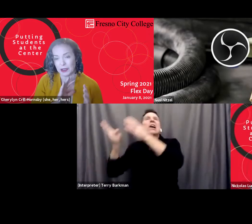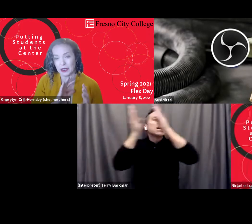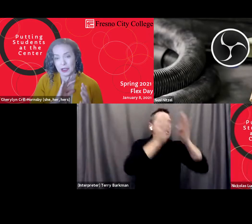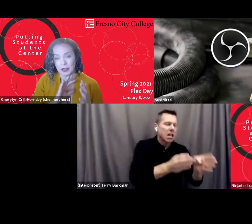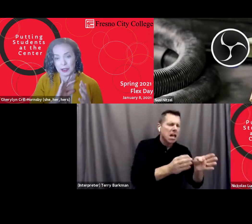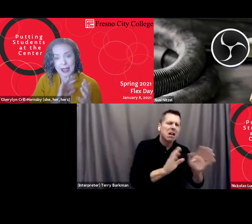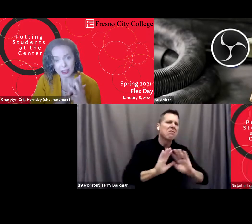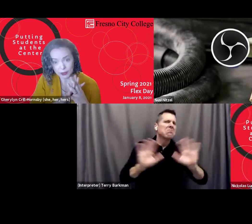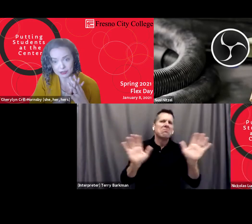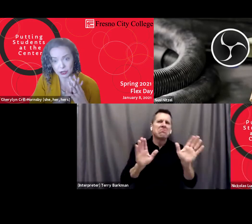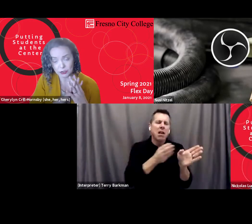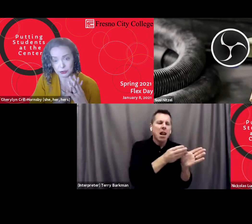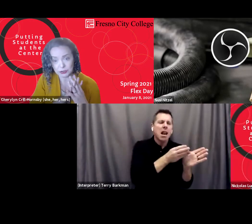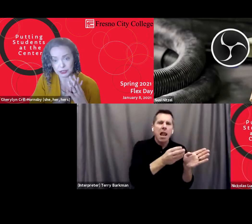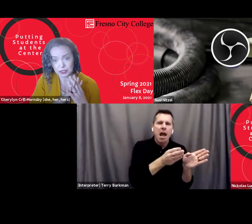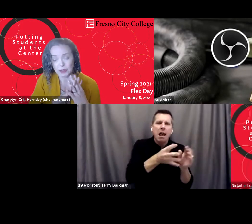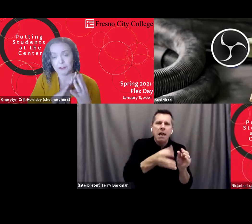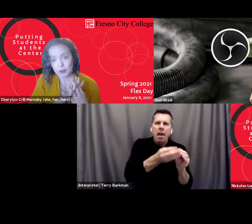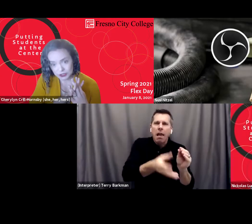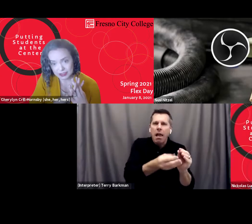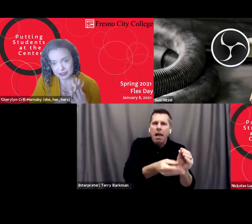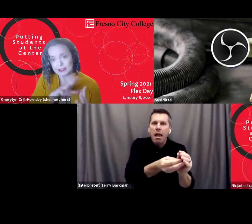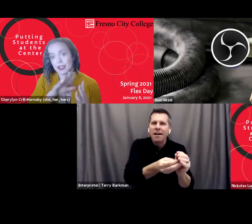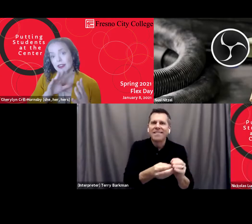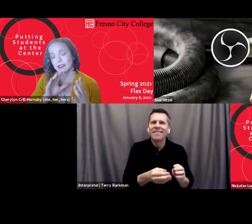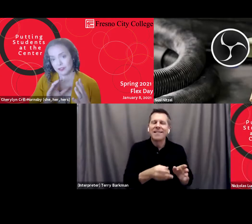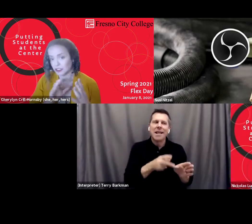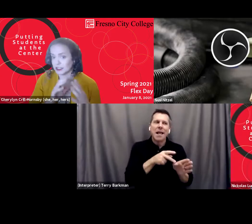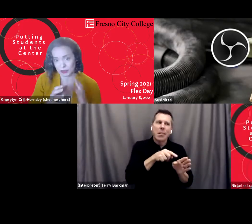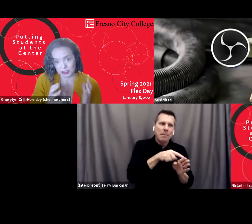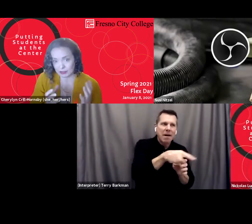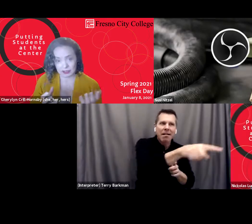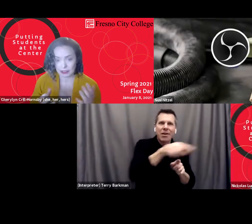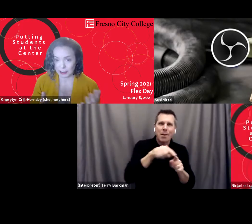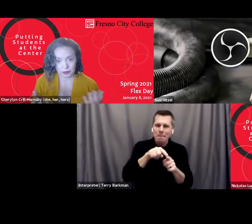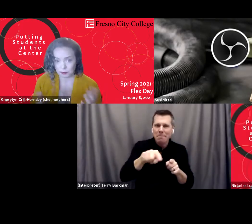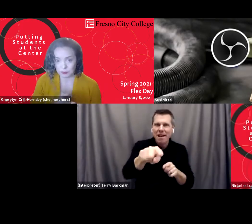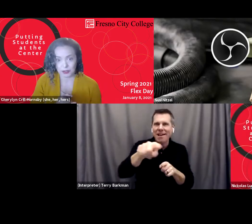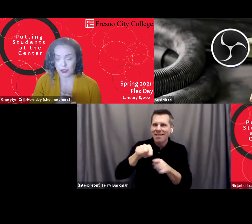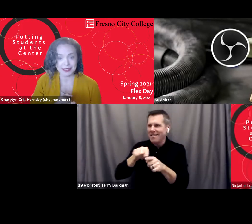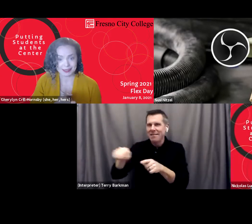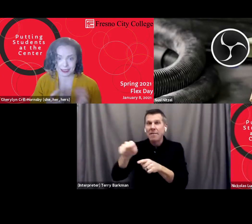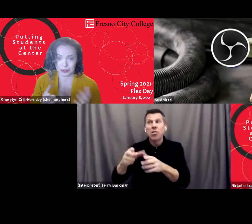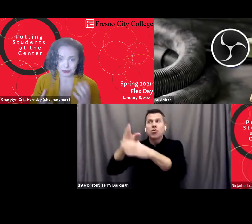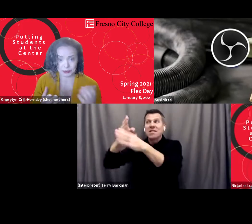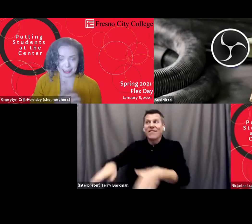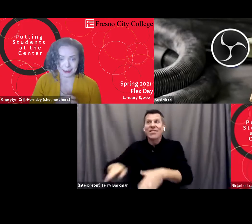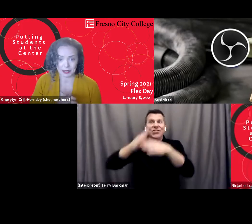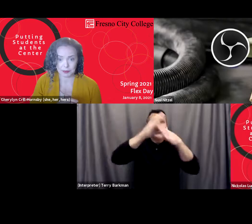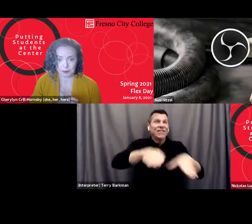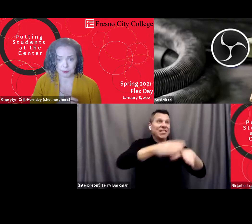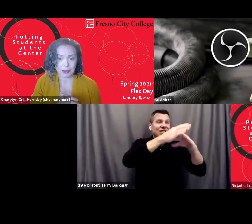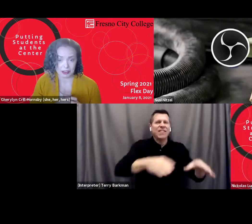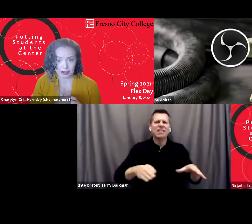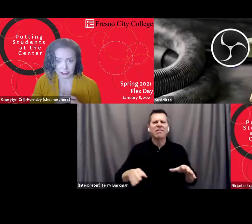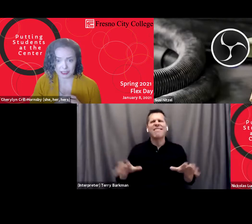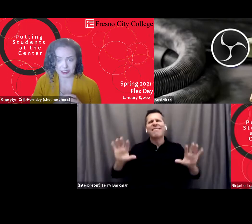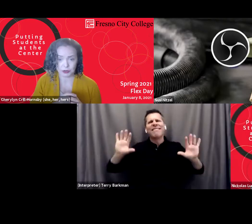the the pathways are grouped, versus the divisions which you know, are not necessarily grouped in that same methodology. Because you